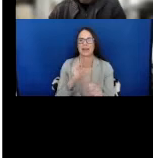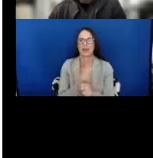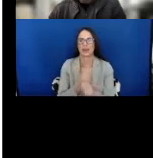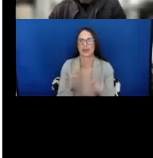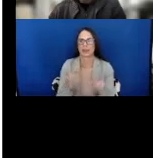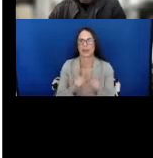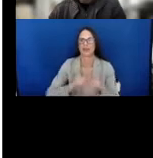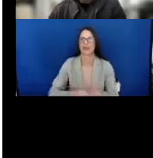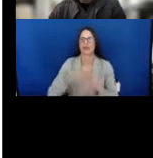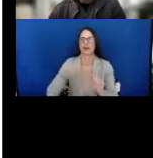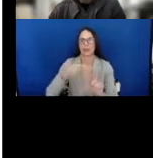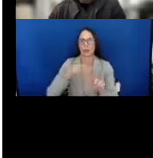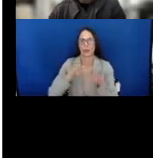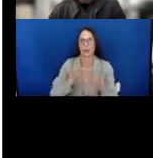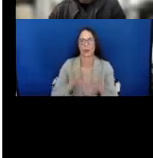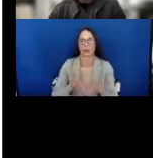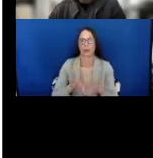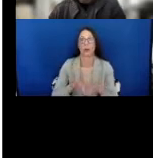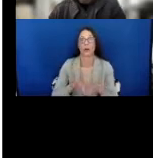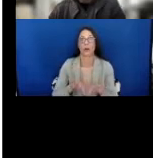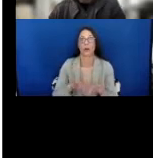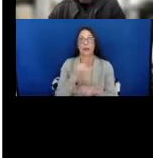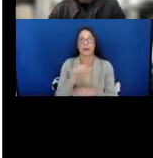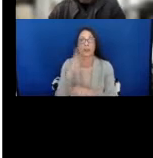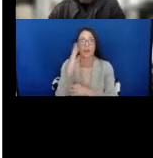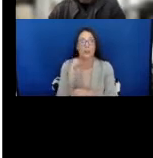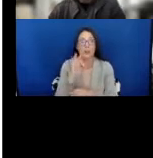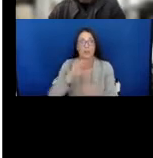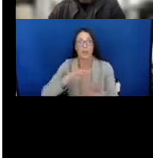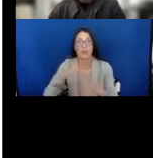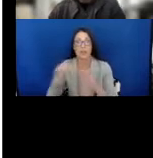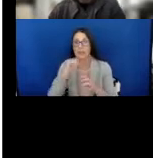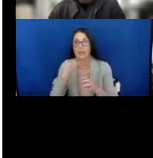the disabled experience of a disaster does not occur chronic chronologically or linearly